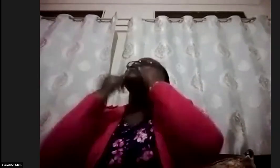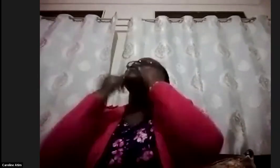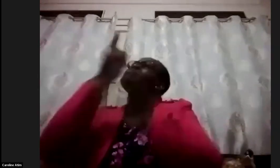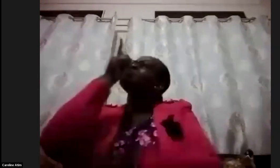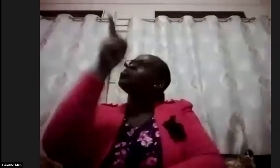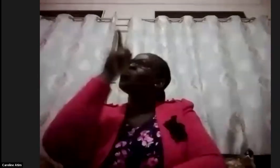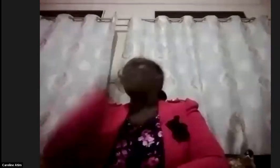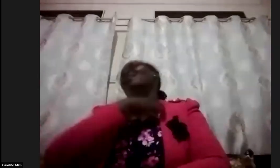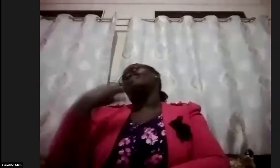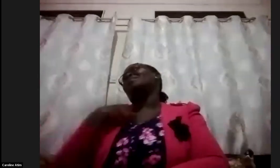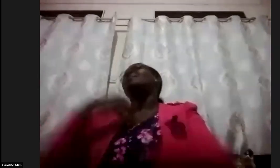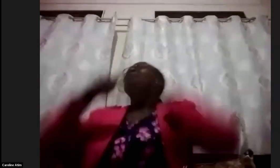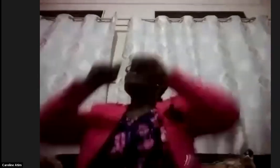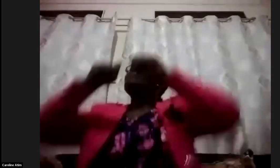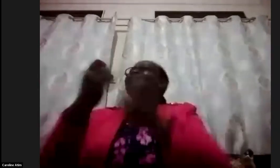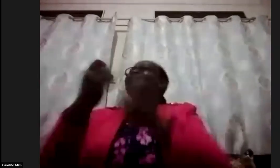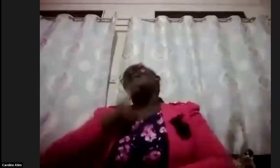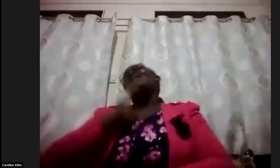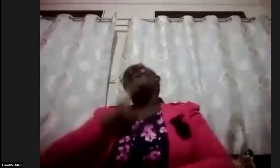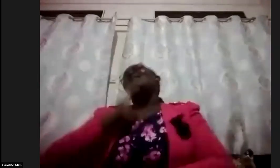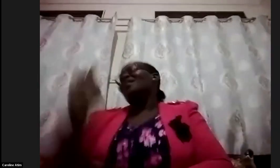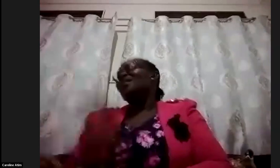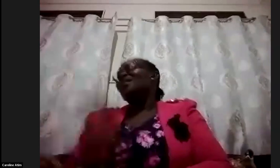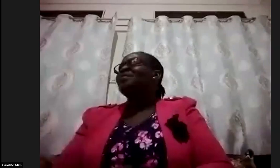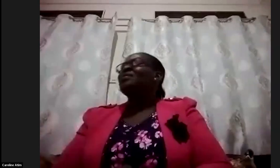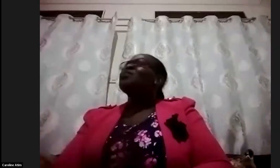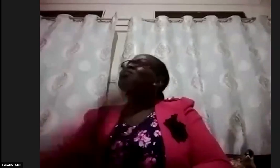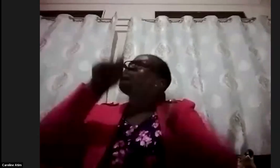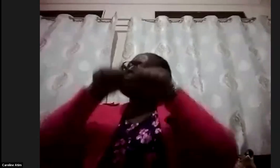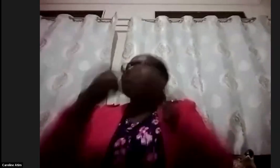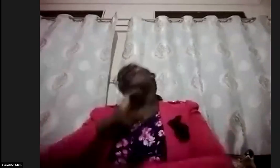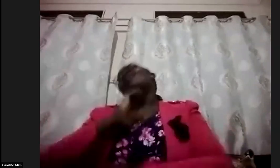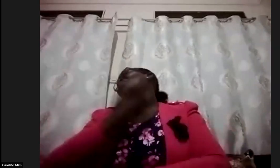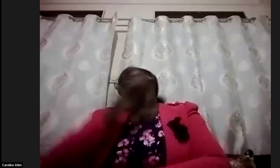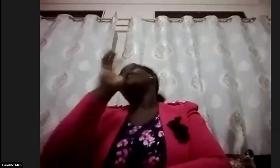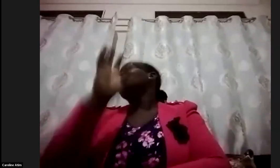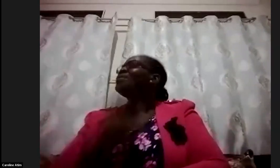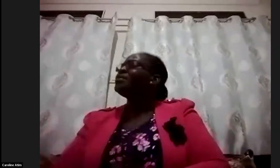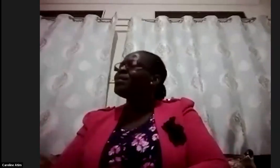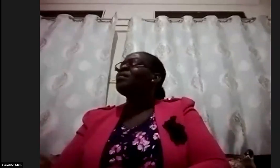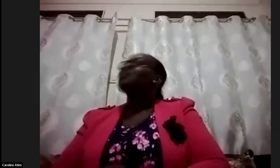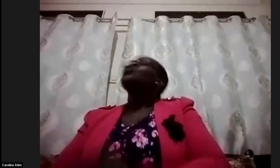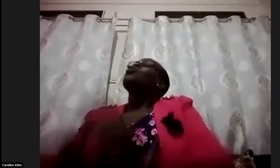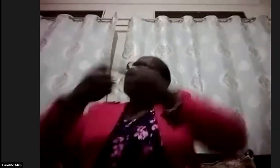And I told them you are army, you are the law keepers, but then you are breaking us. It's